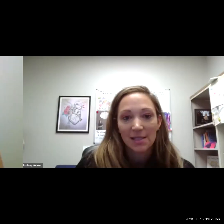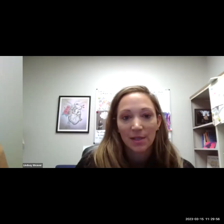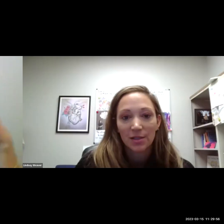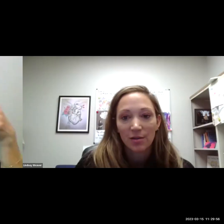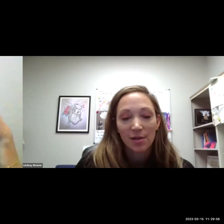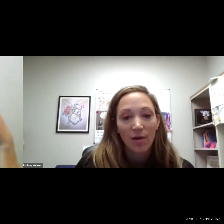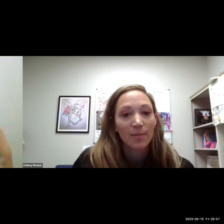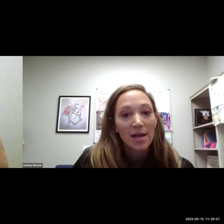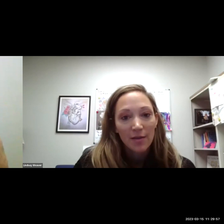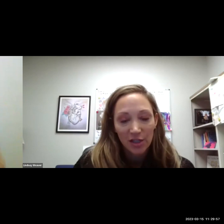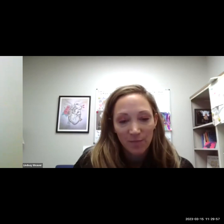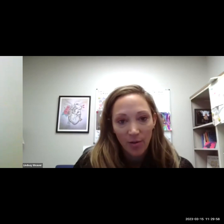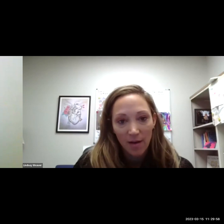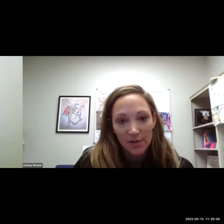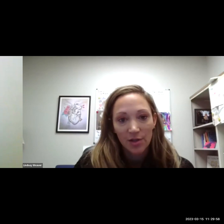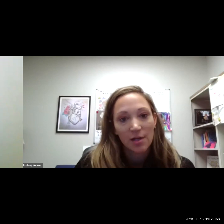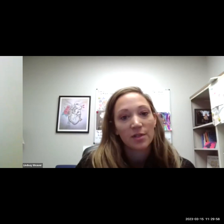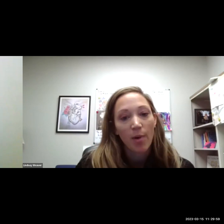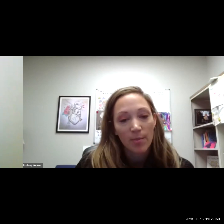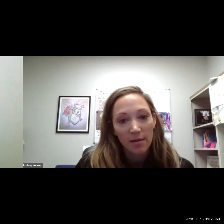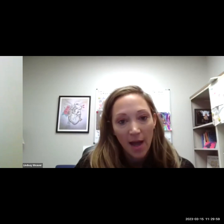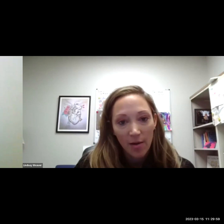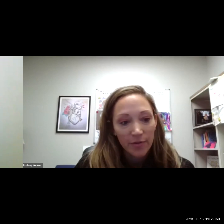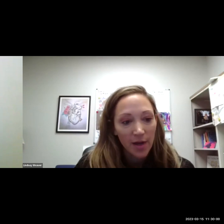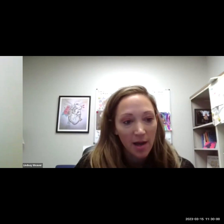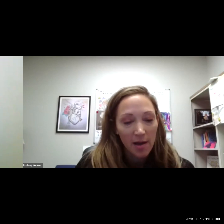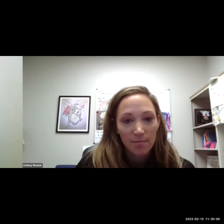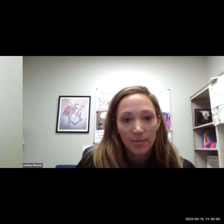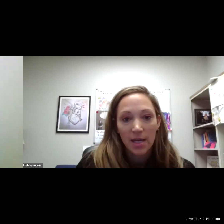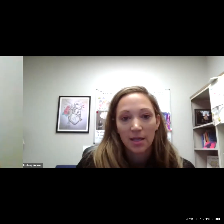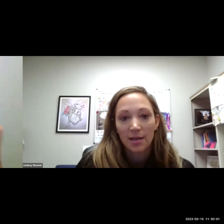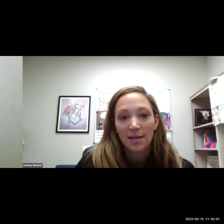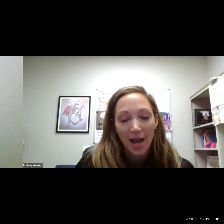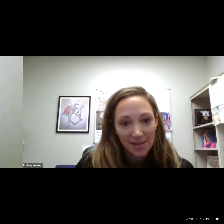back to speak to you. I'm the chief medical officer here at the department of health.